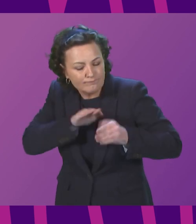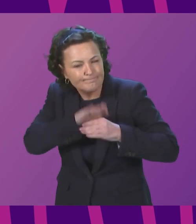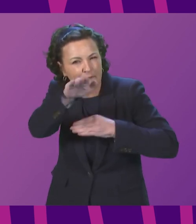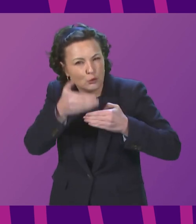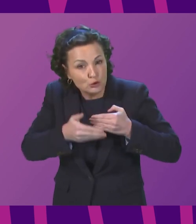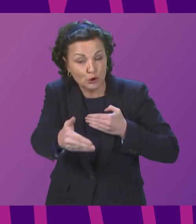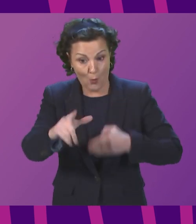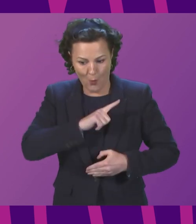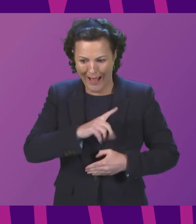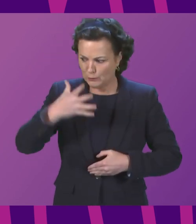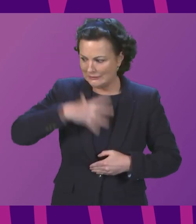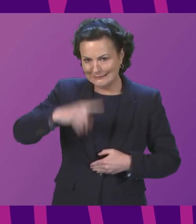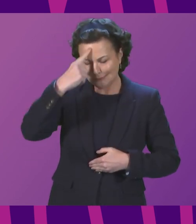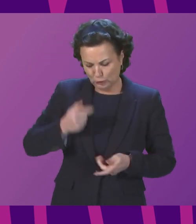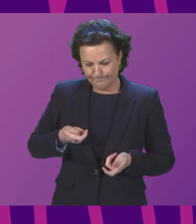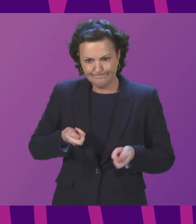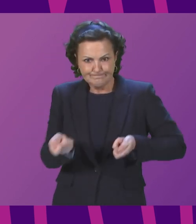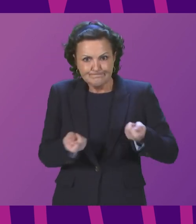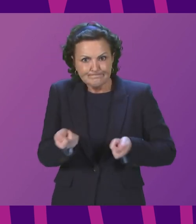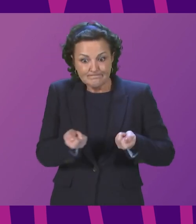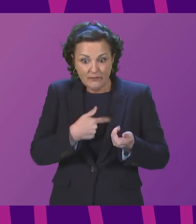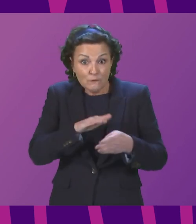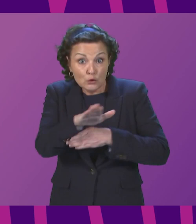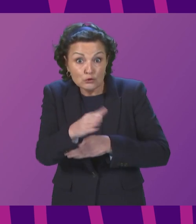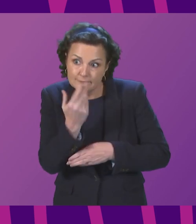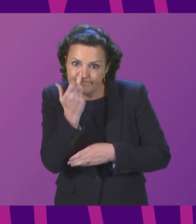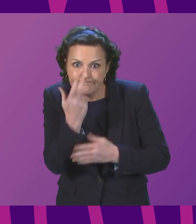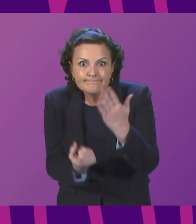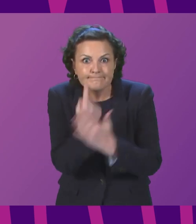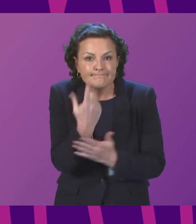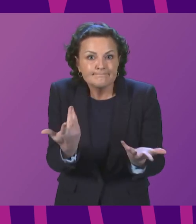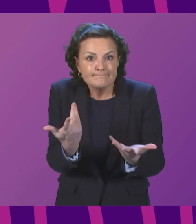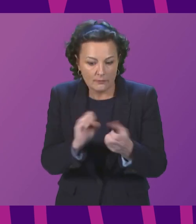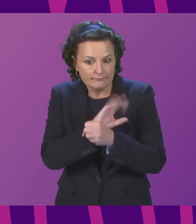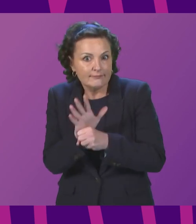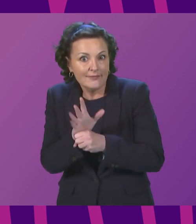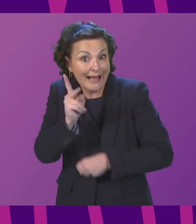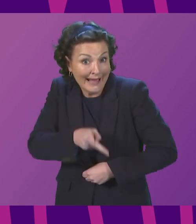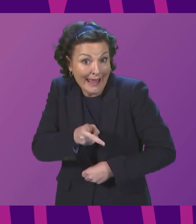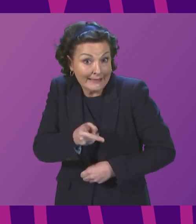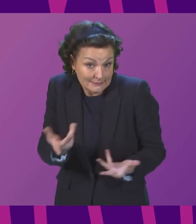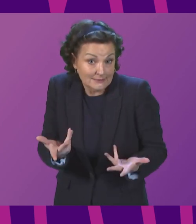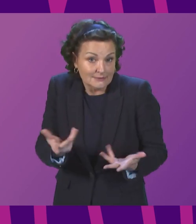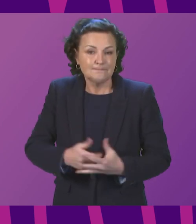to enable us to deal more proportionately and sustainably with any future phases of the pandemic.